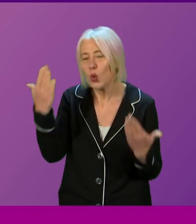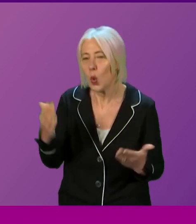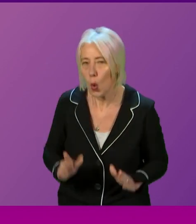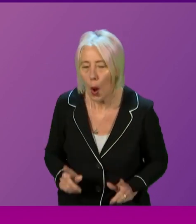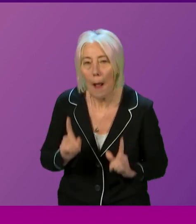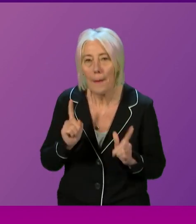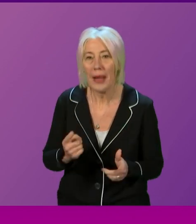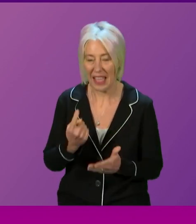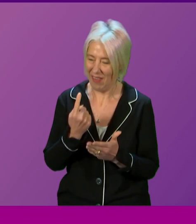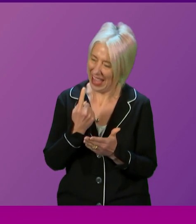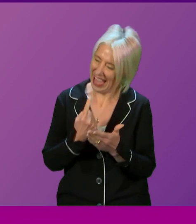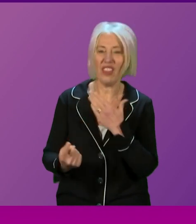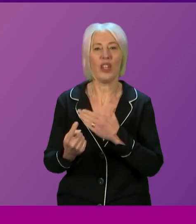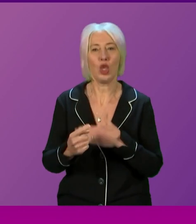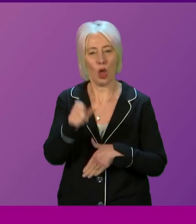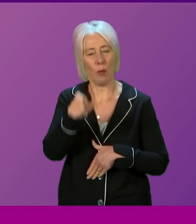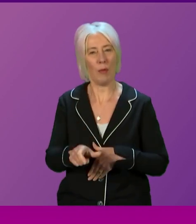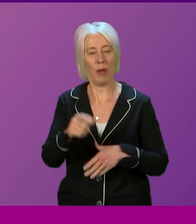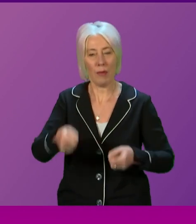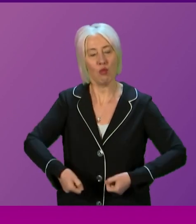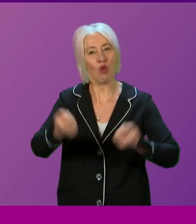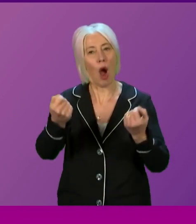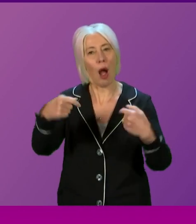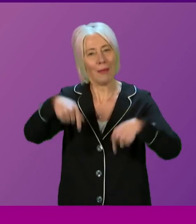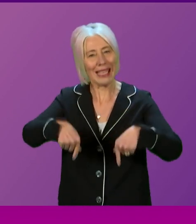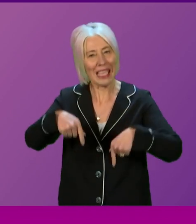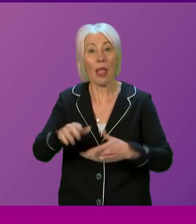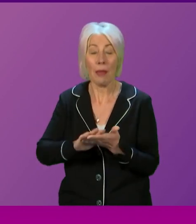As always, I am willing to look into individual cases that are raised.